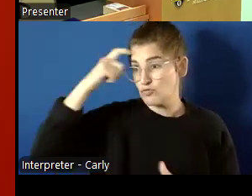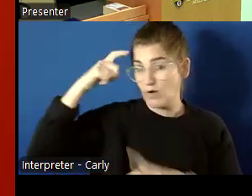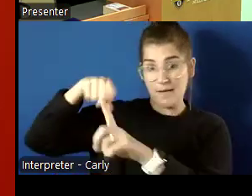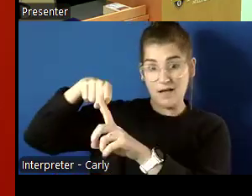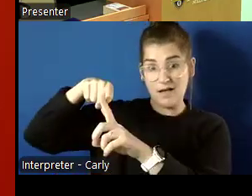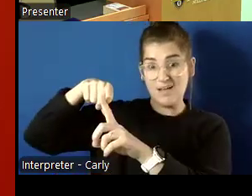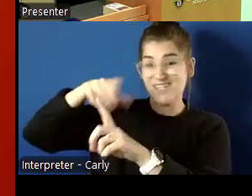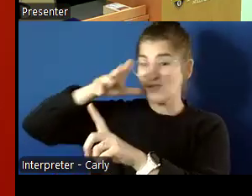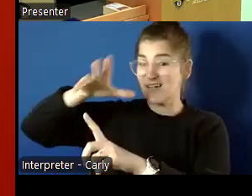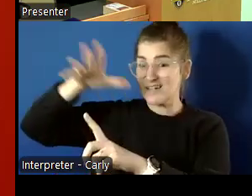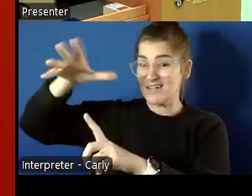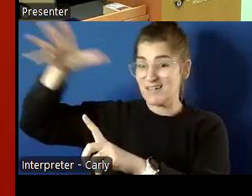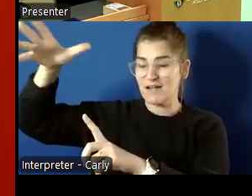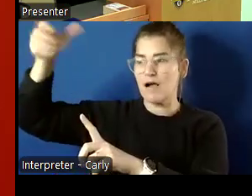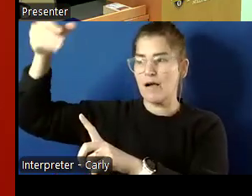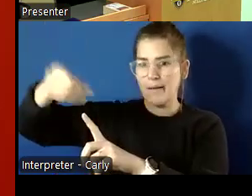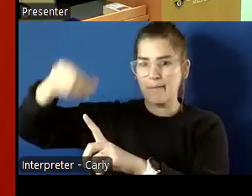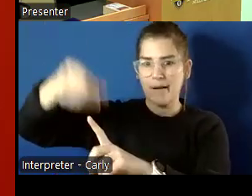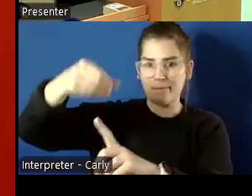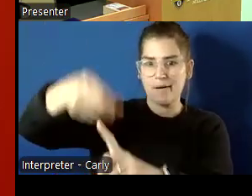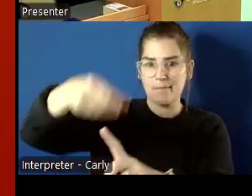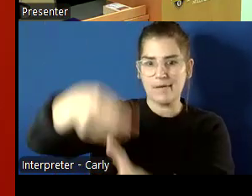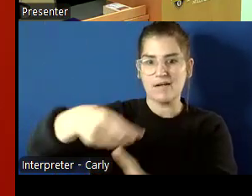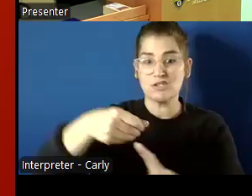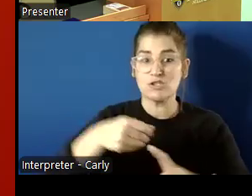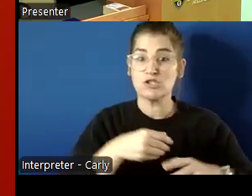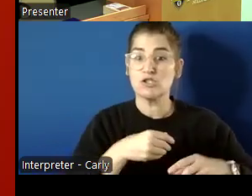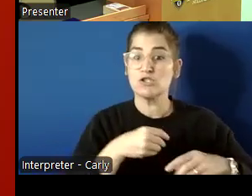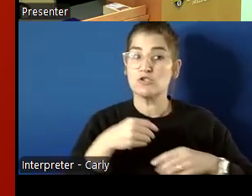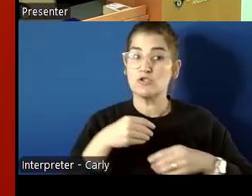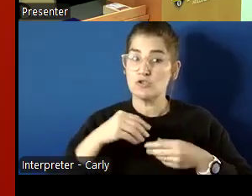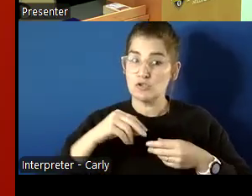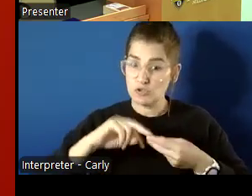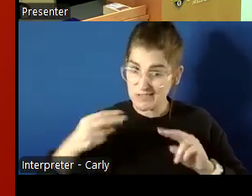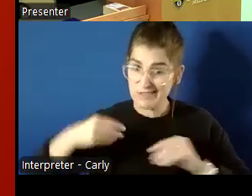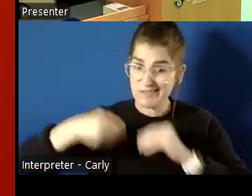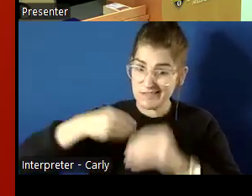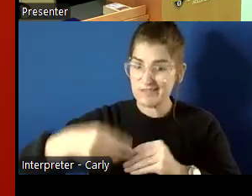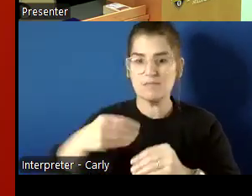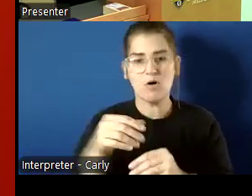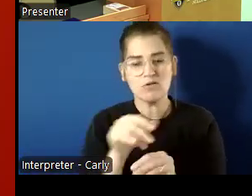it's not only been passed down epigenetically, but it's been passed down verbally in the form of